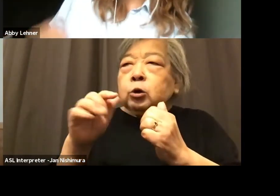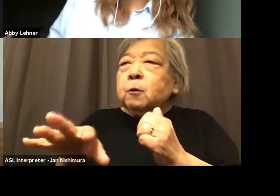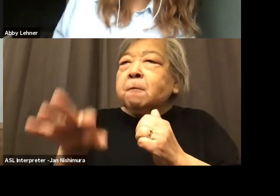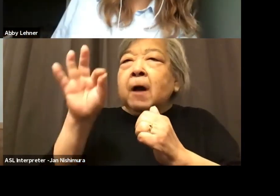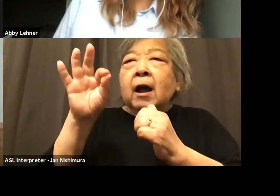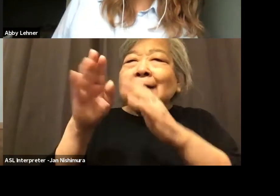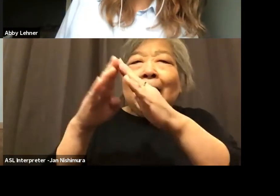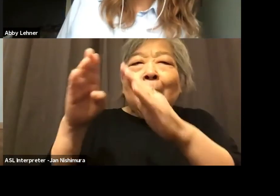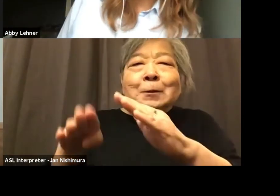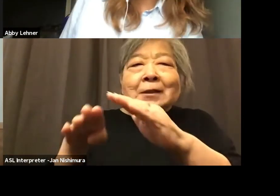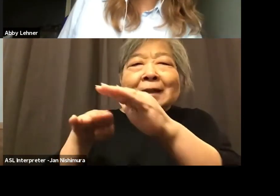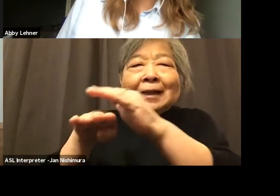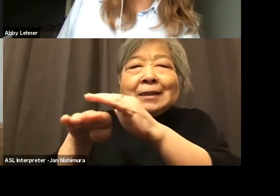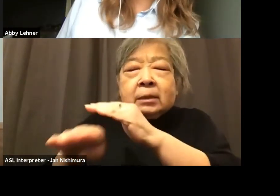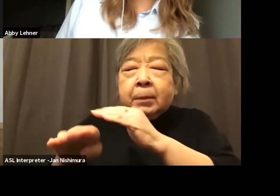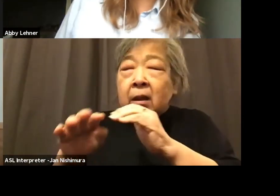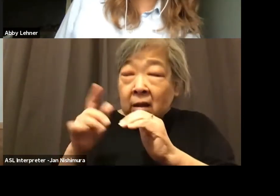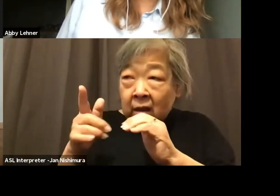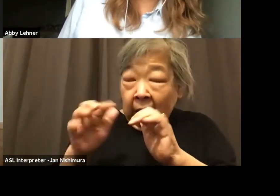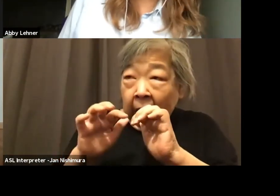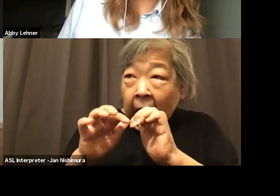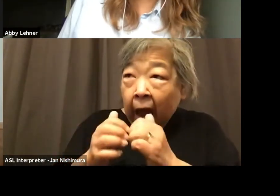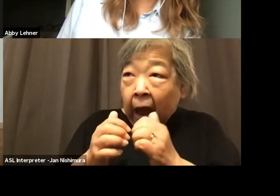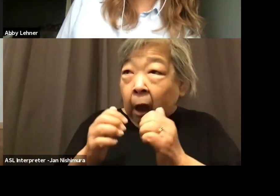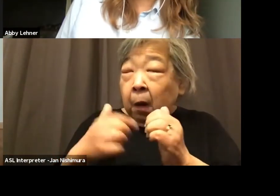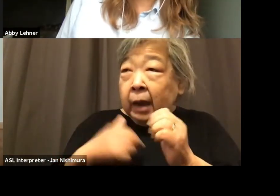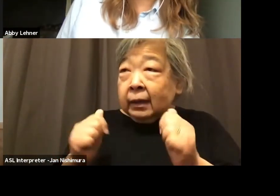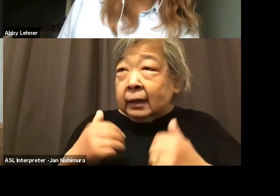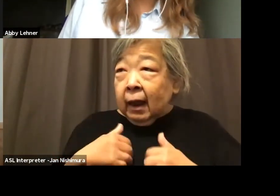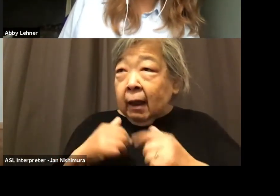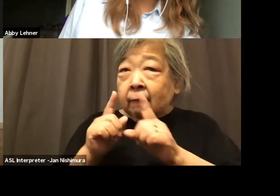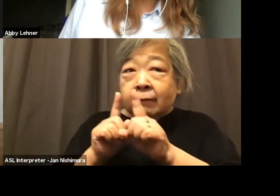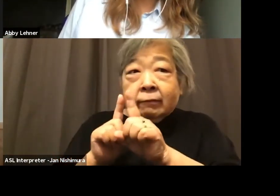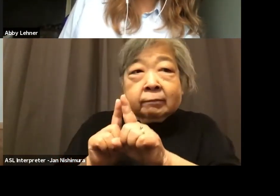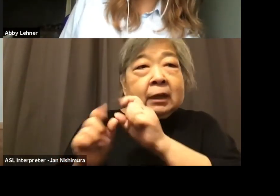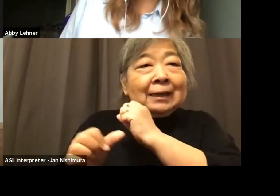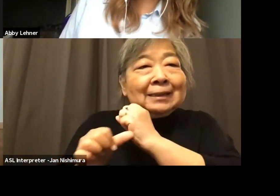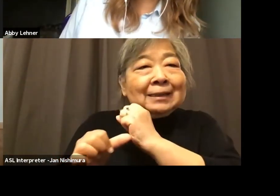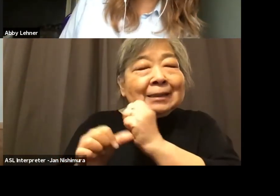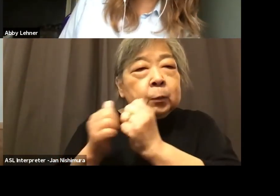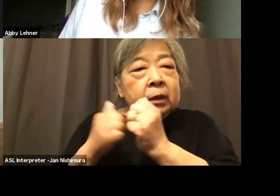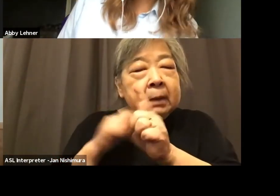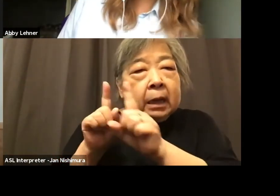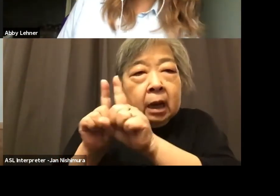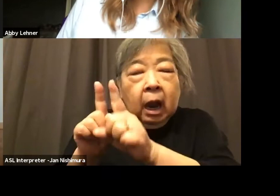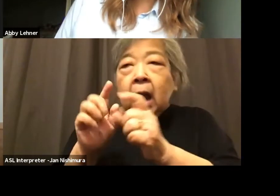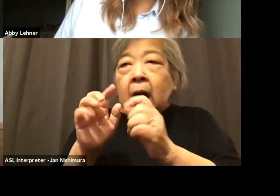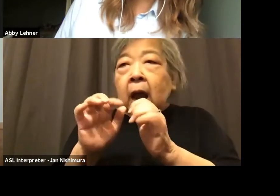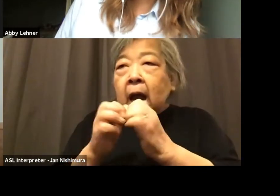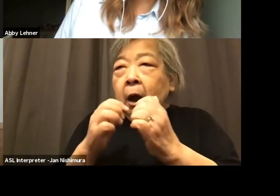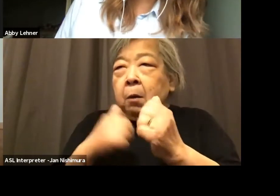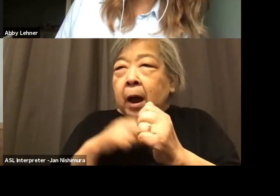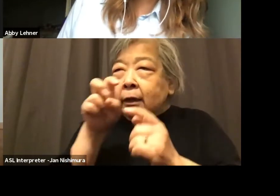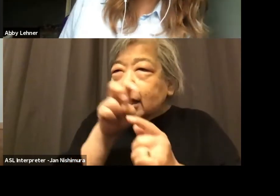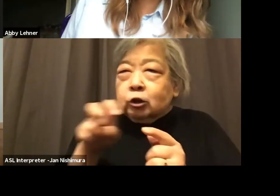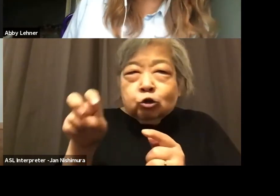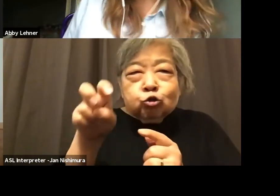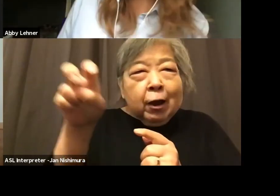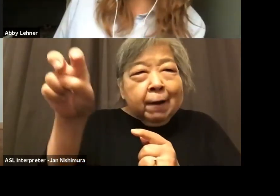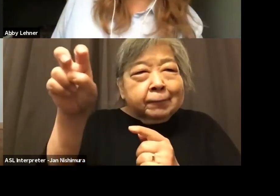come with me and also just navigating travel in a new country as a person who uses a wheelchair.